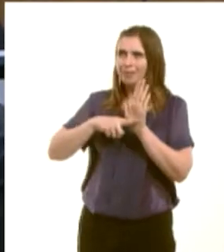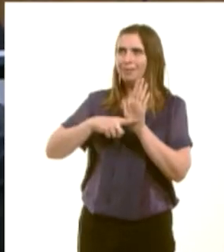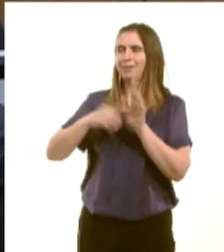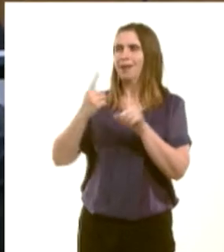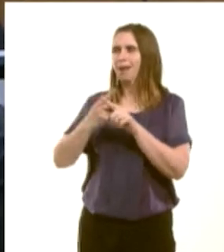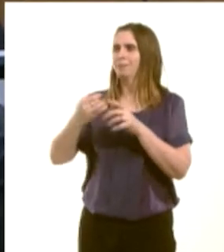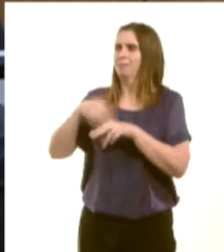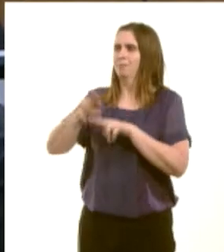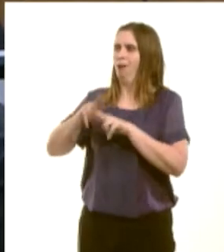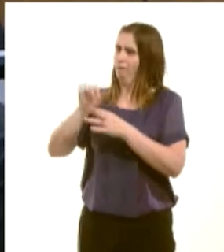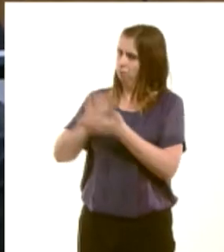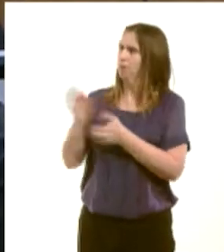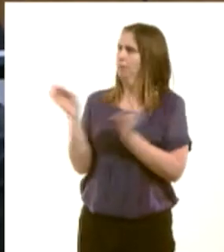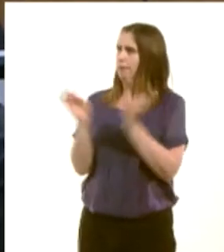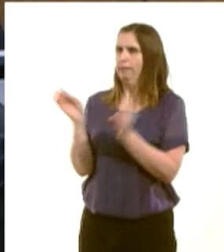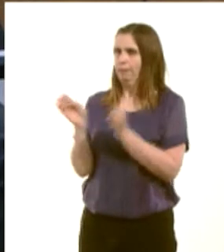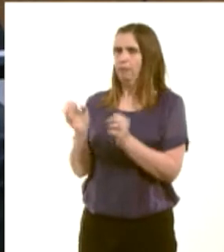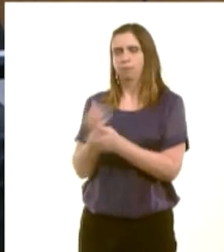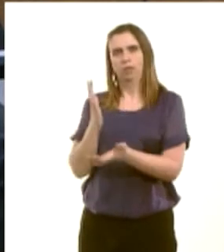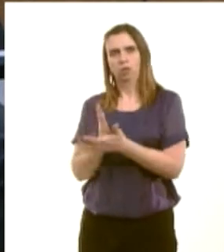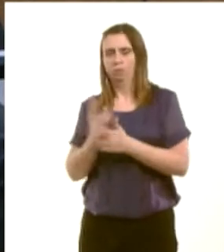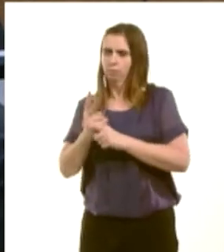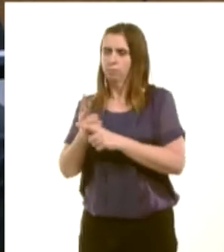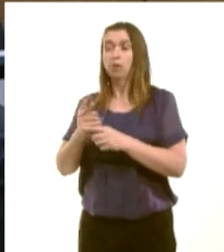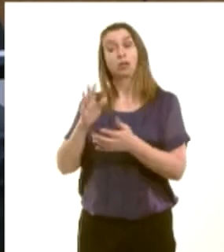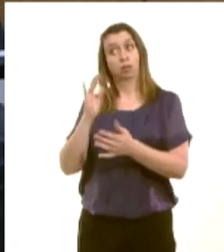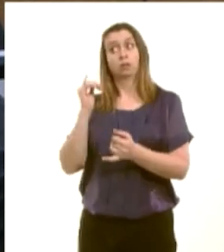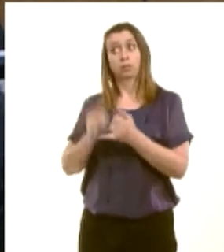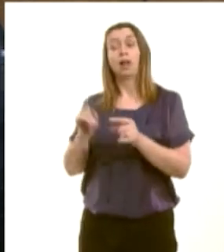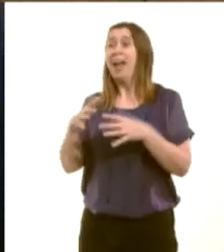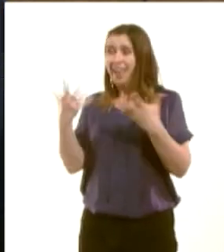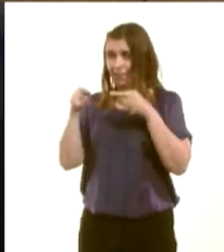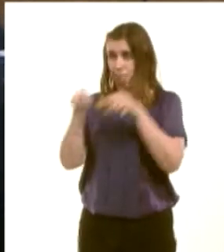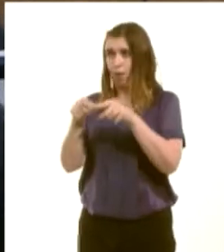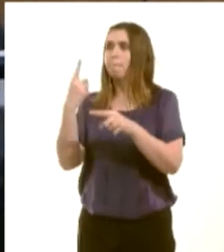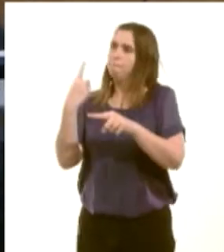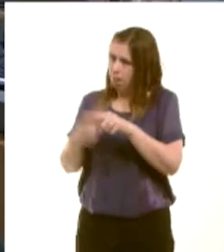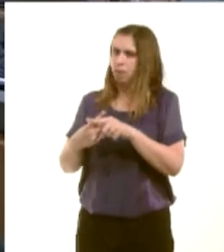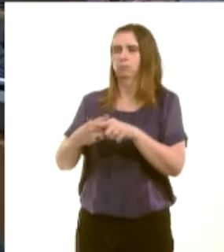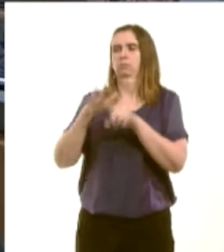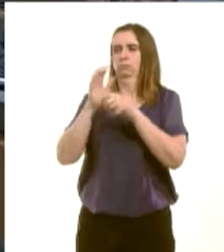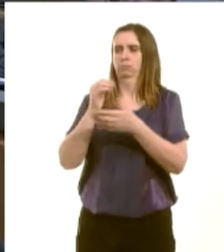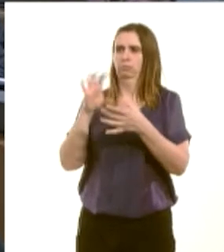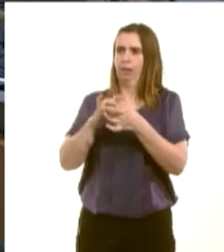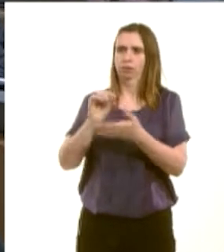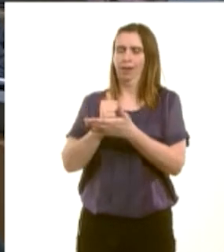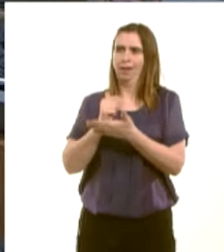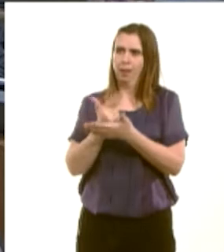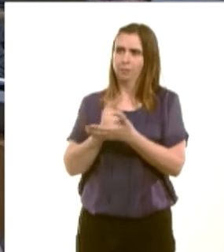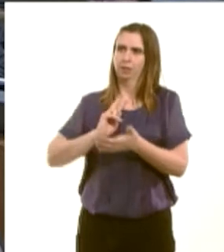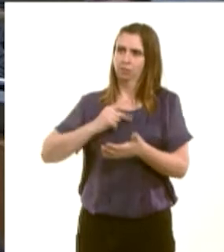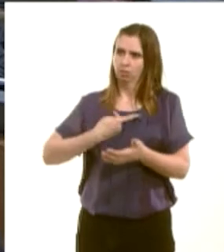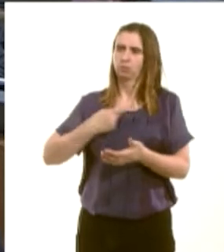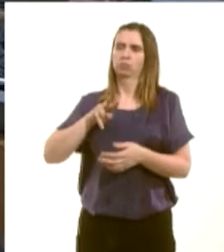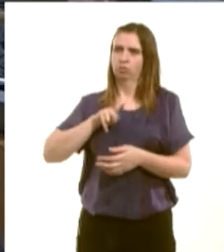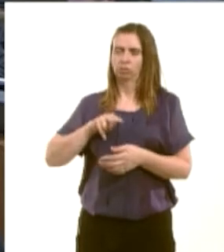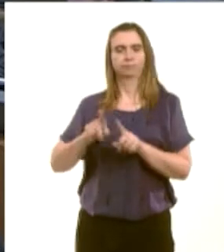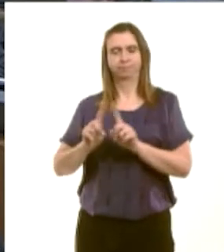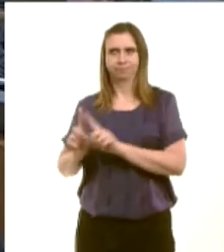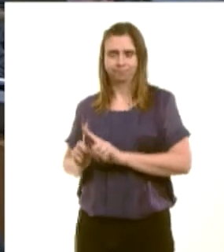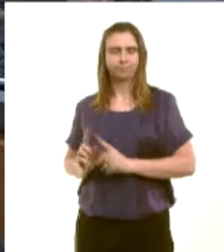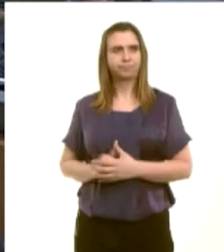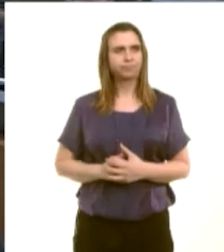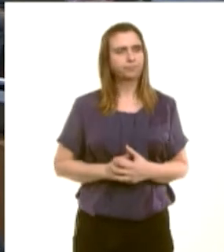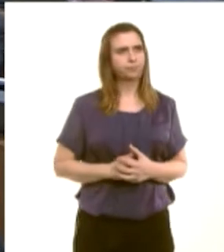3 is from Joyce Watson. Joyce Watson: 3. Pa asesiad y mae Llywodraeth